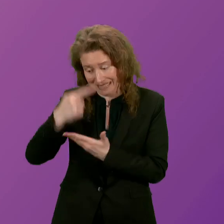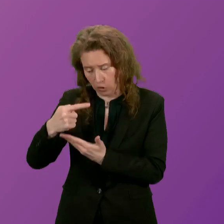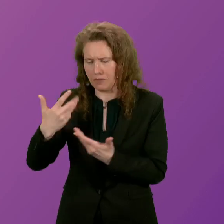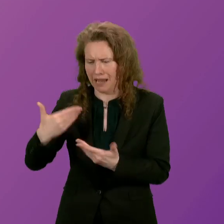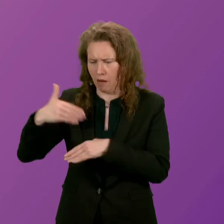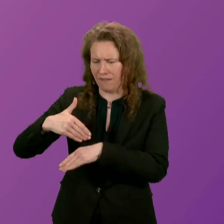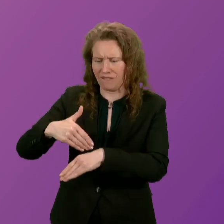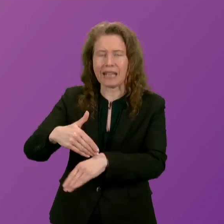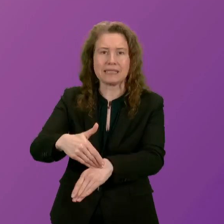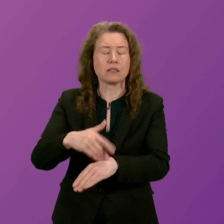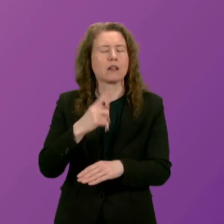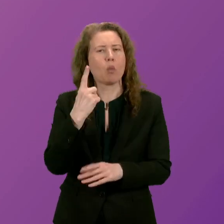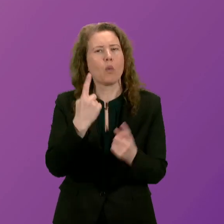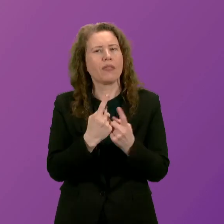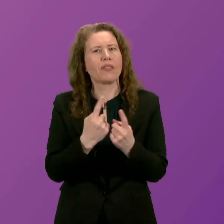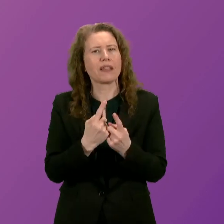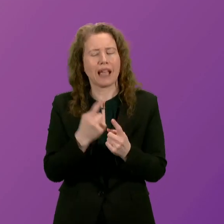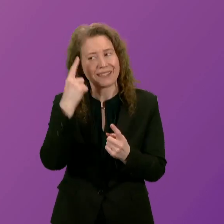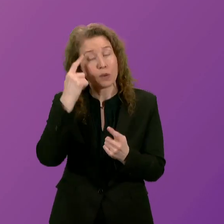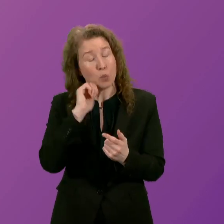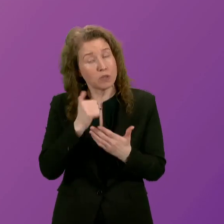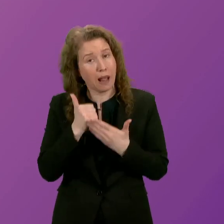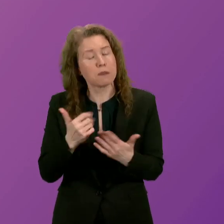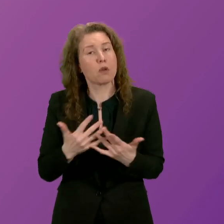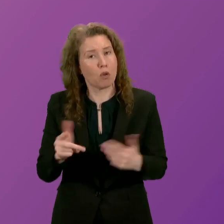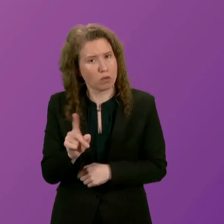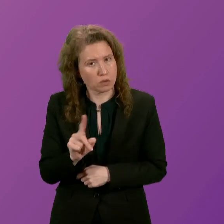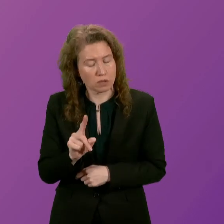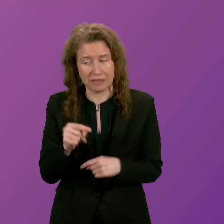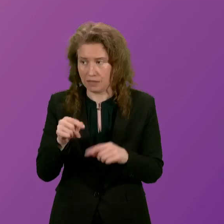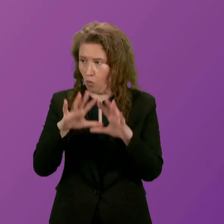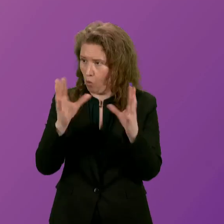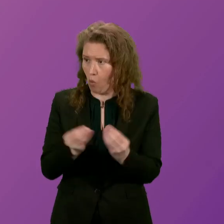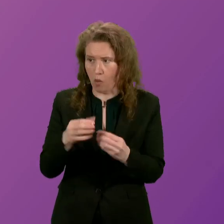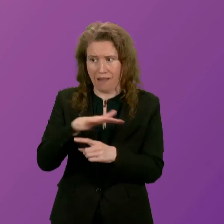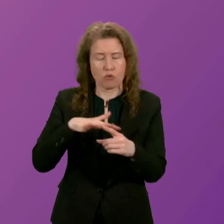One of the things that I think would help enormously in this whole area of policy is